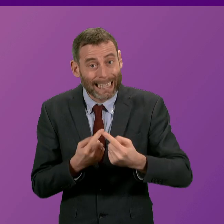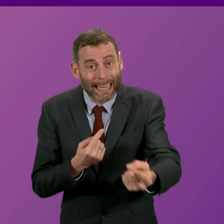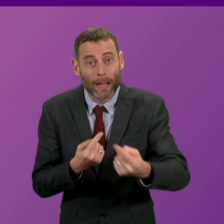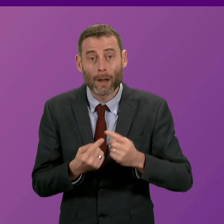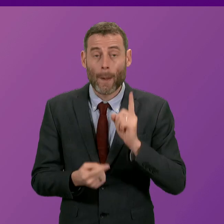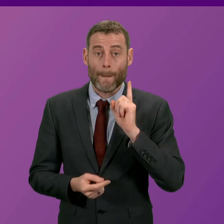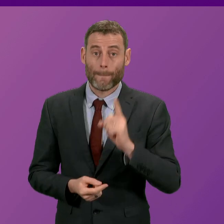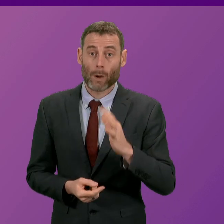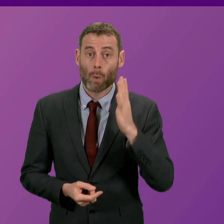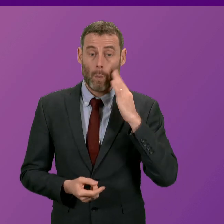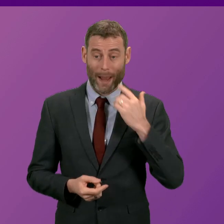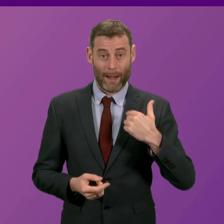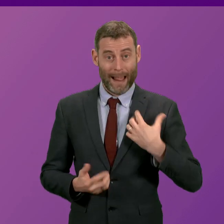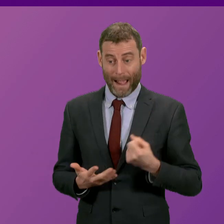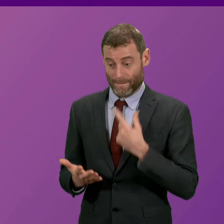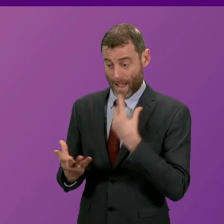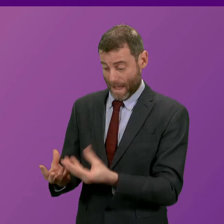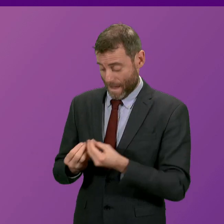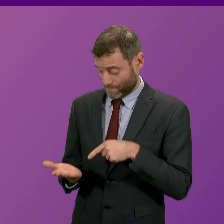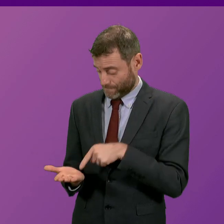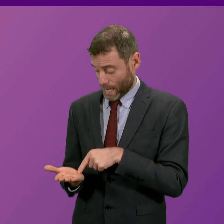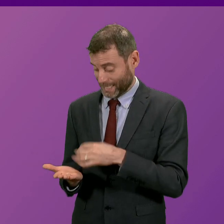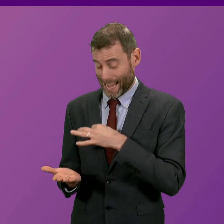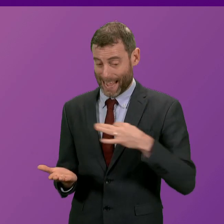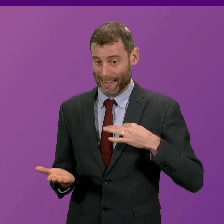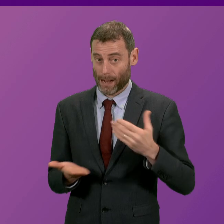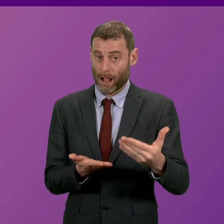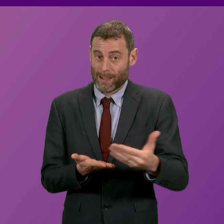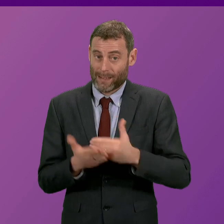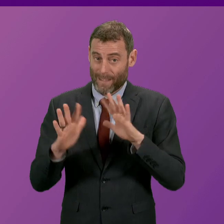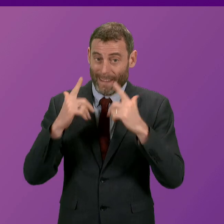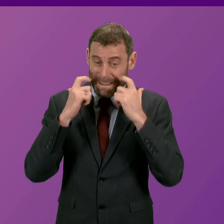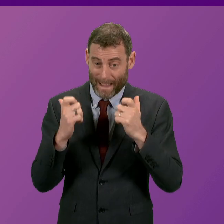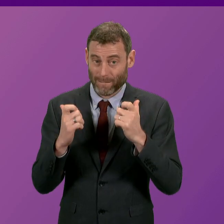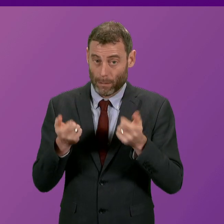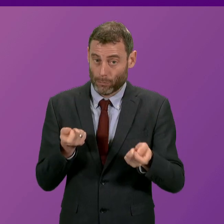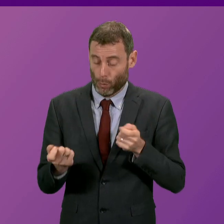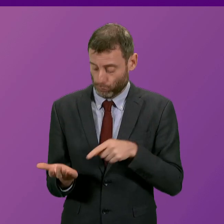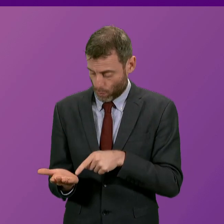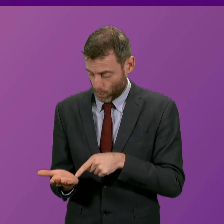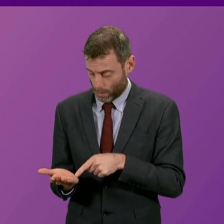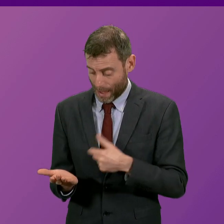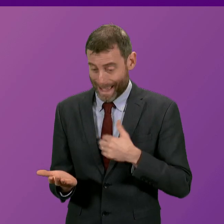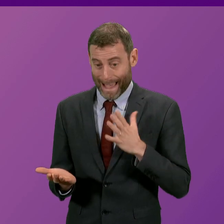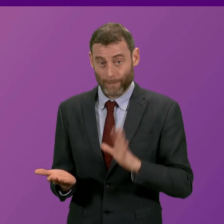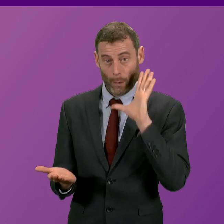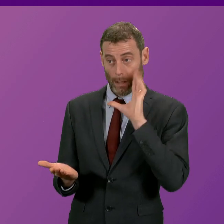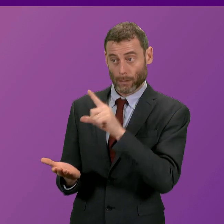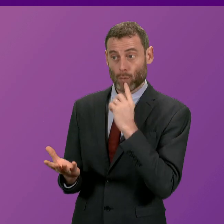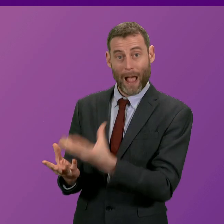receive advice on clinical safety, we have to have very strong reasons for not following that advice.